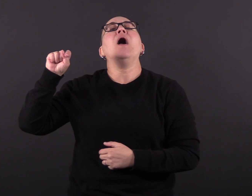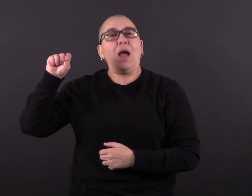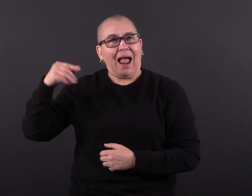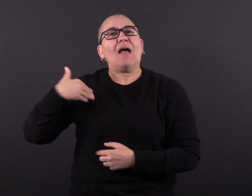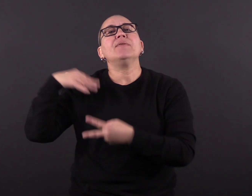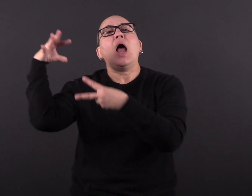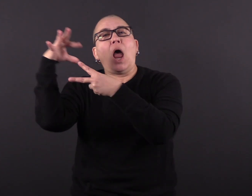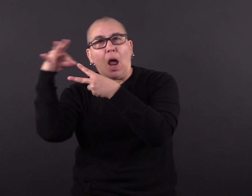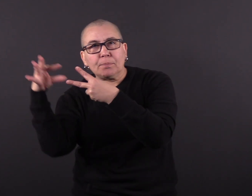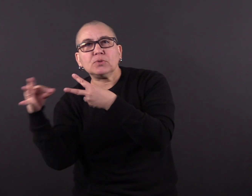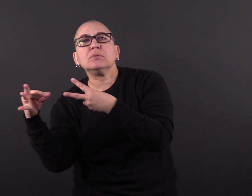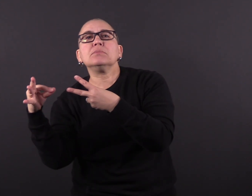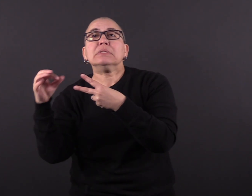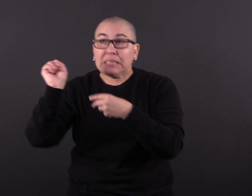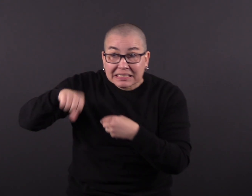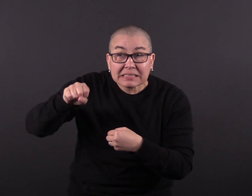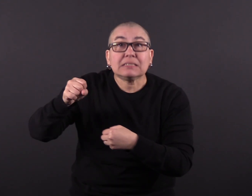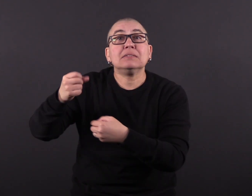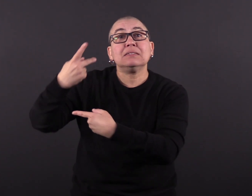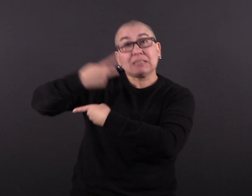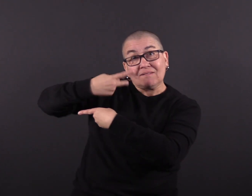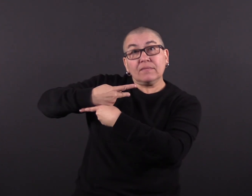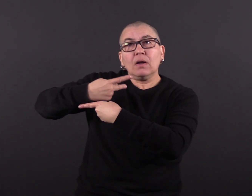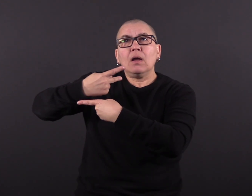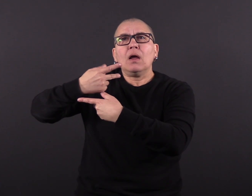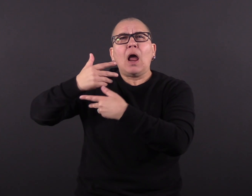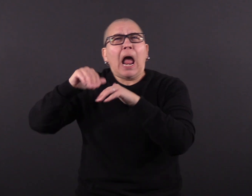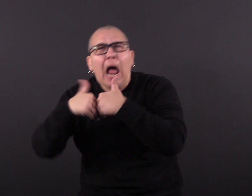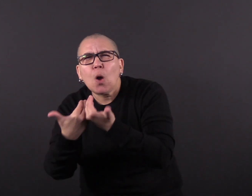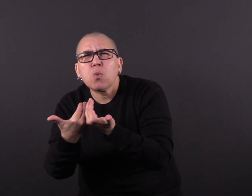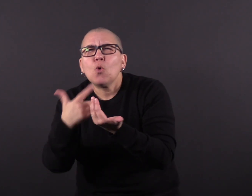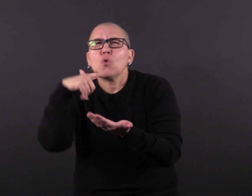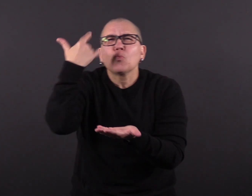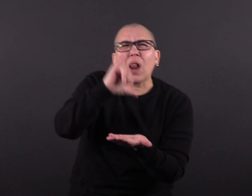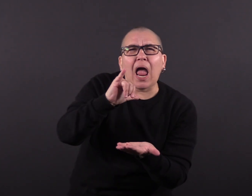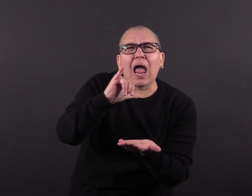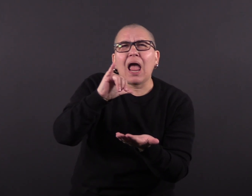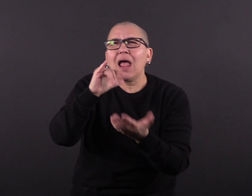while a POLST lists exactly what actions should be taken regarding